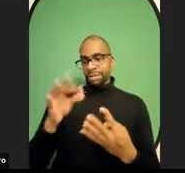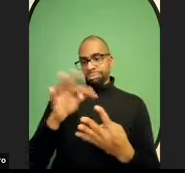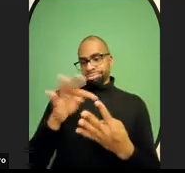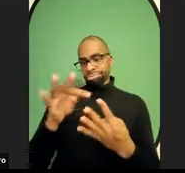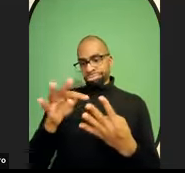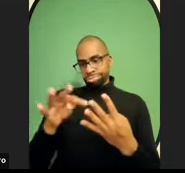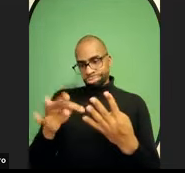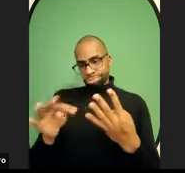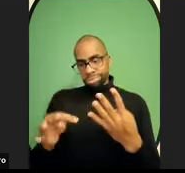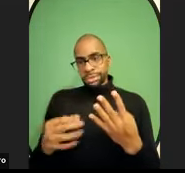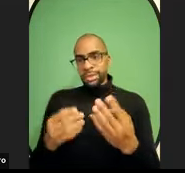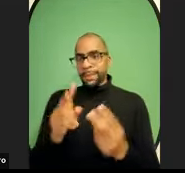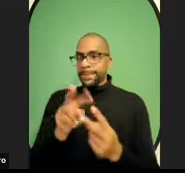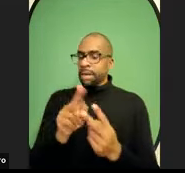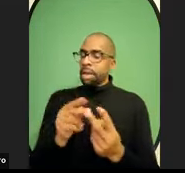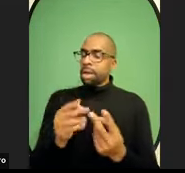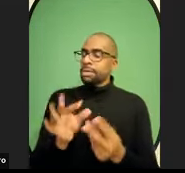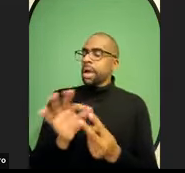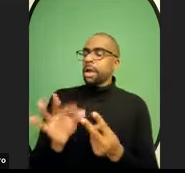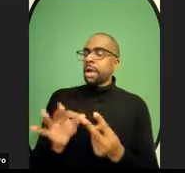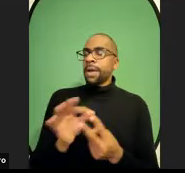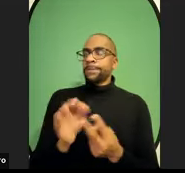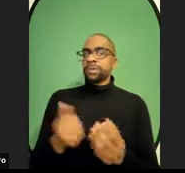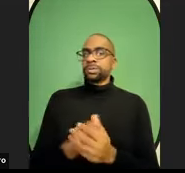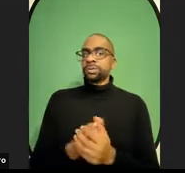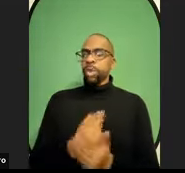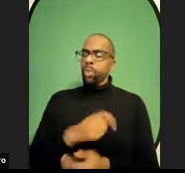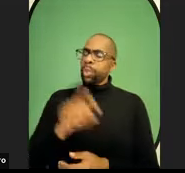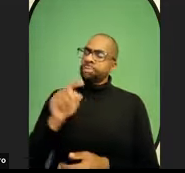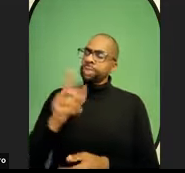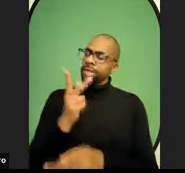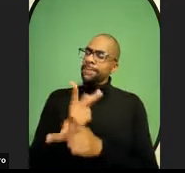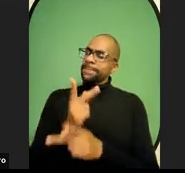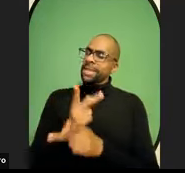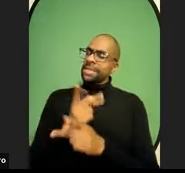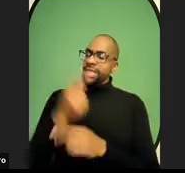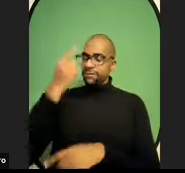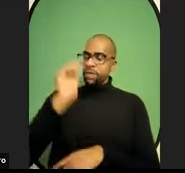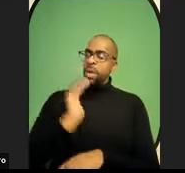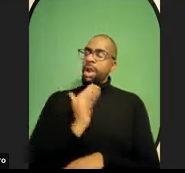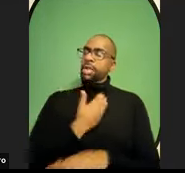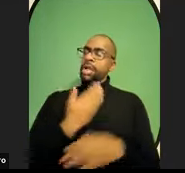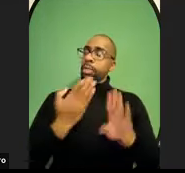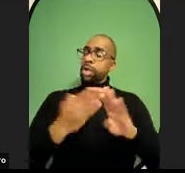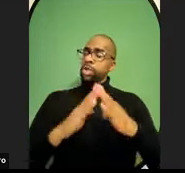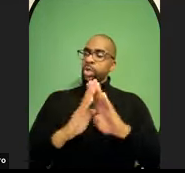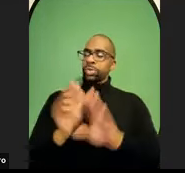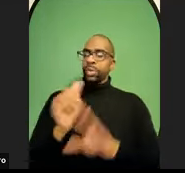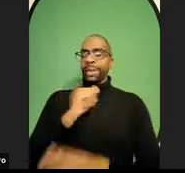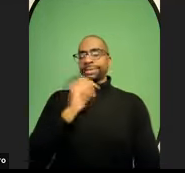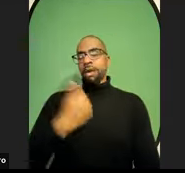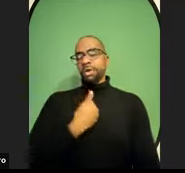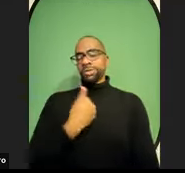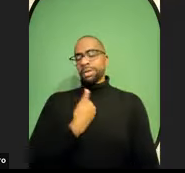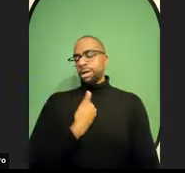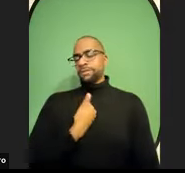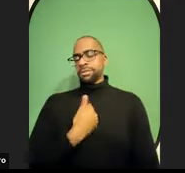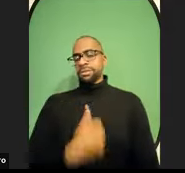those options so now that we have like all these options and things we can do. I think I think we just really have to be I think we just really have to be hyper Vigilant.